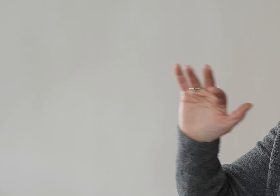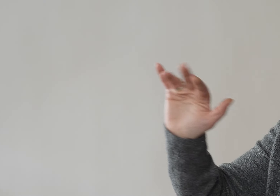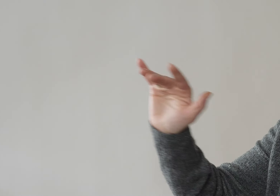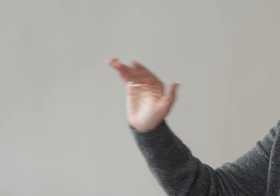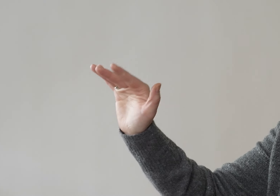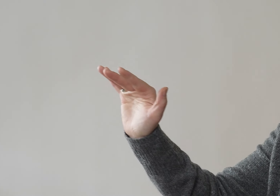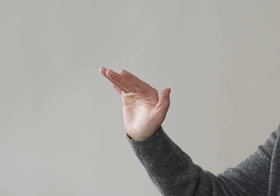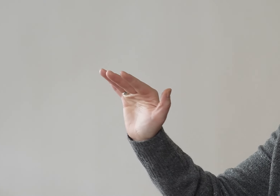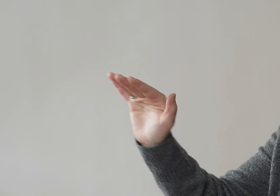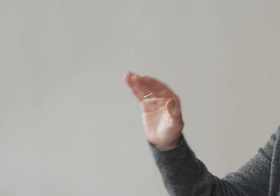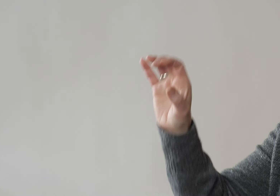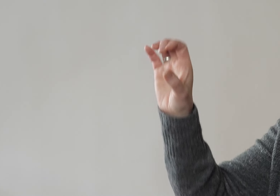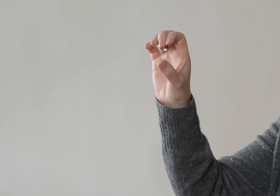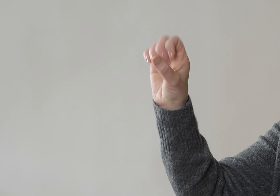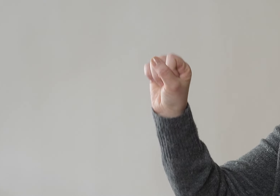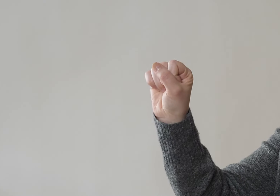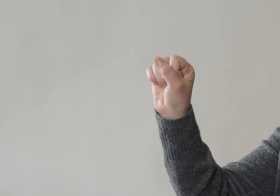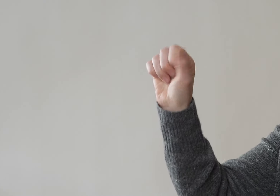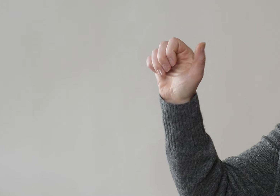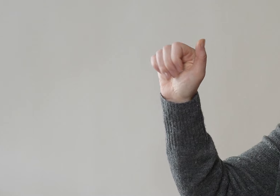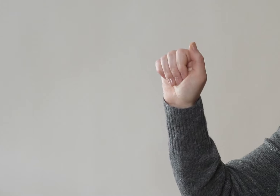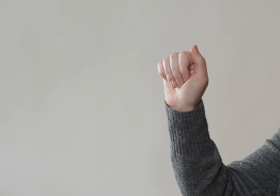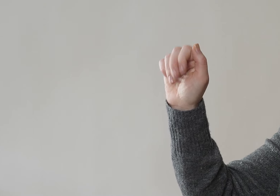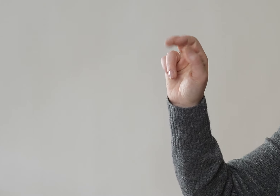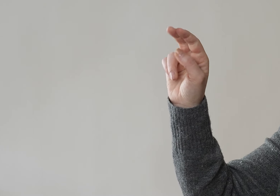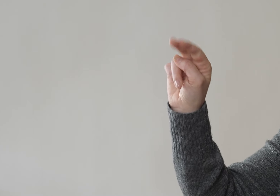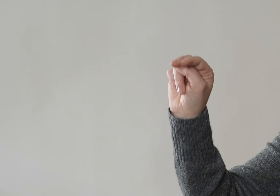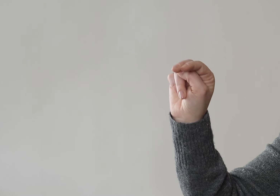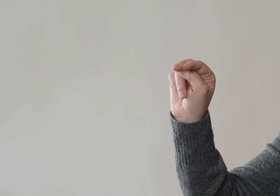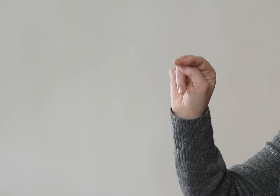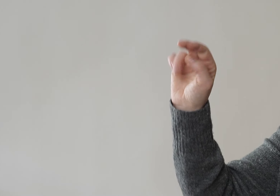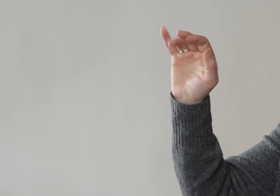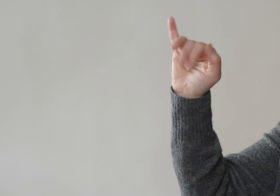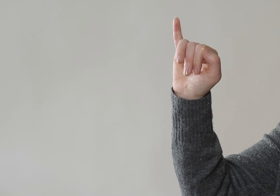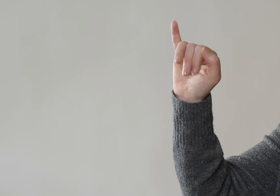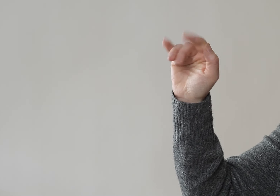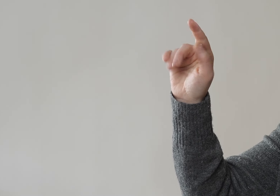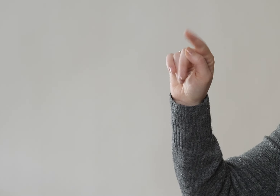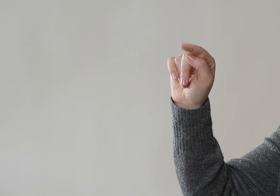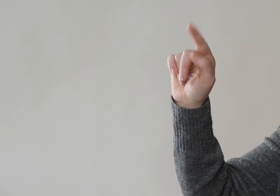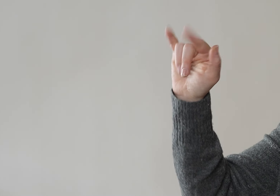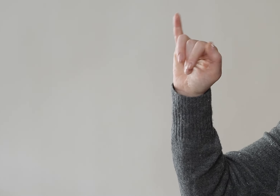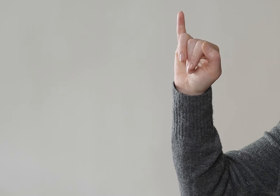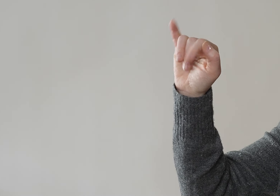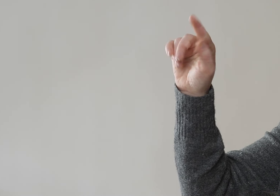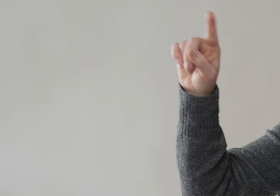But if you really wanted to sanitize germs, you could also just finger spell,